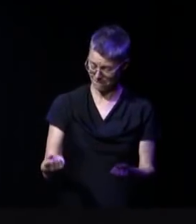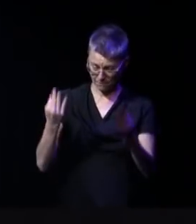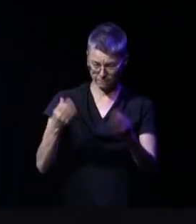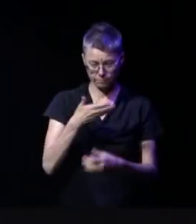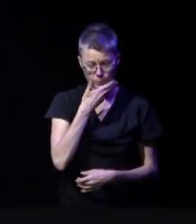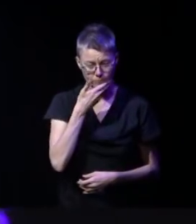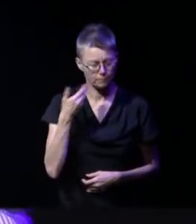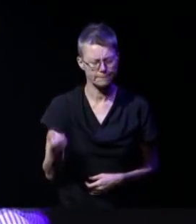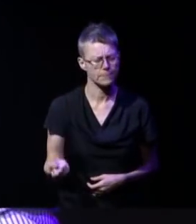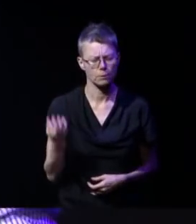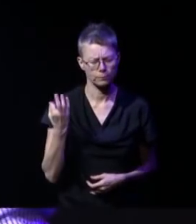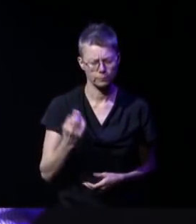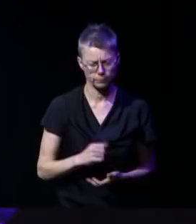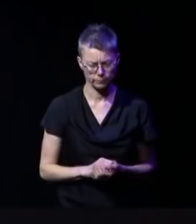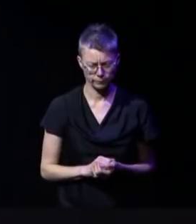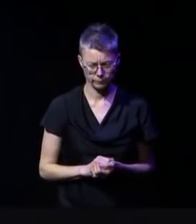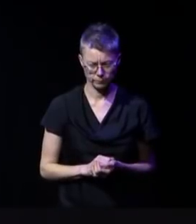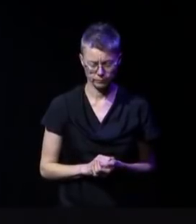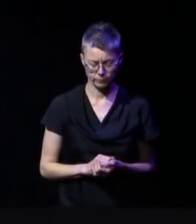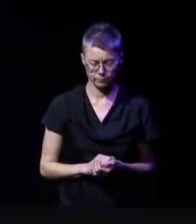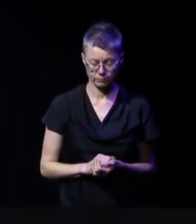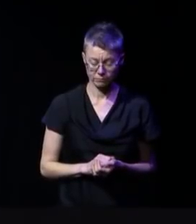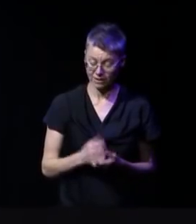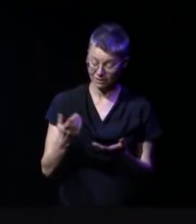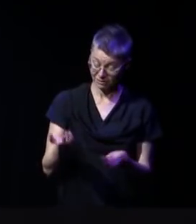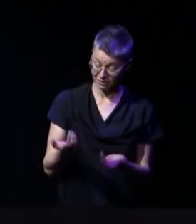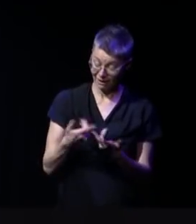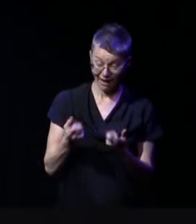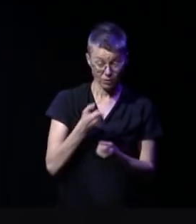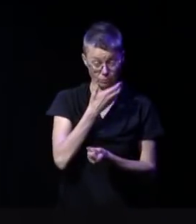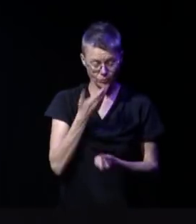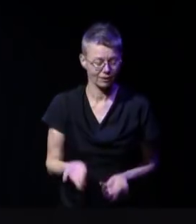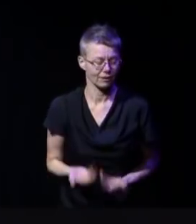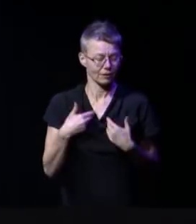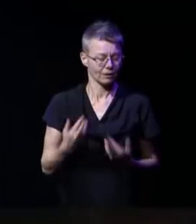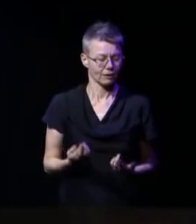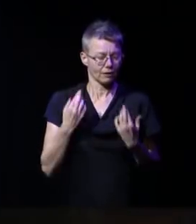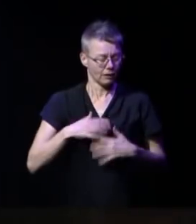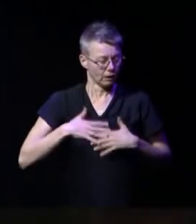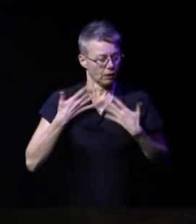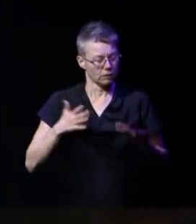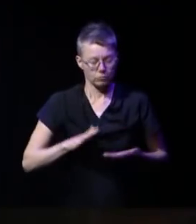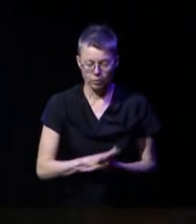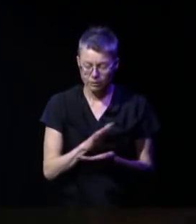What remains is the absence of that which uplifts, brings hope, inspires, surprises, delights, heals.